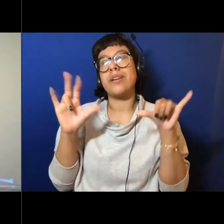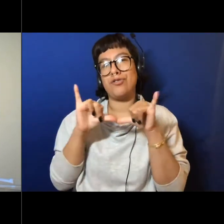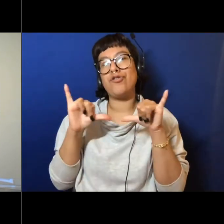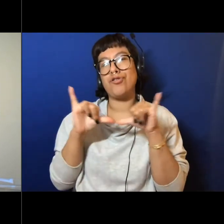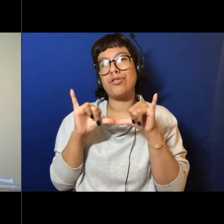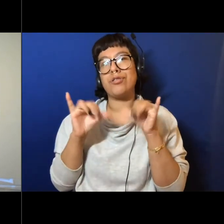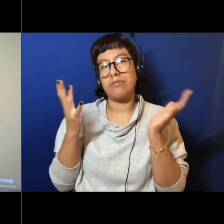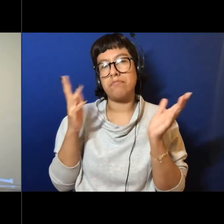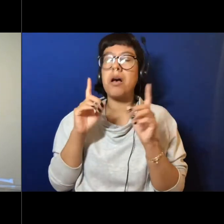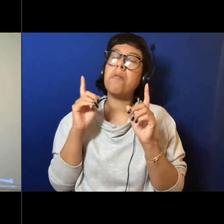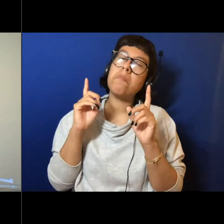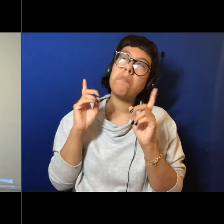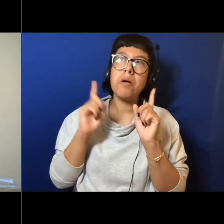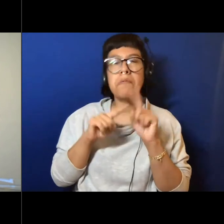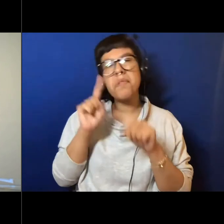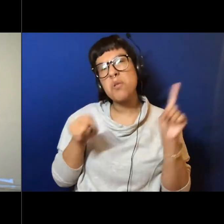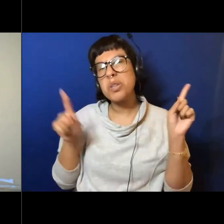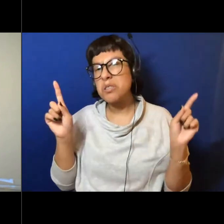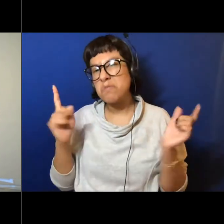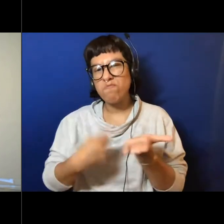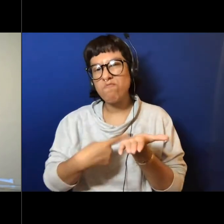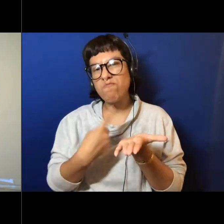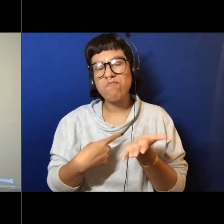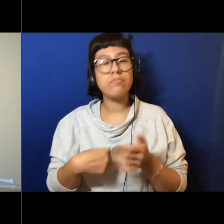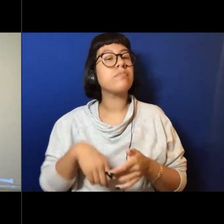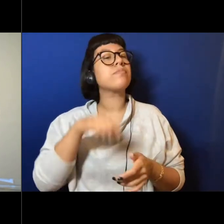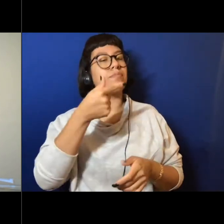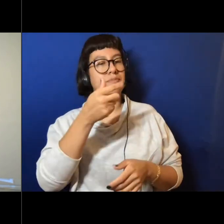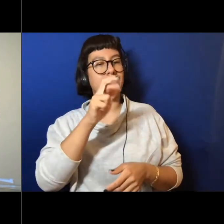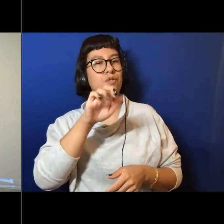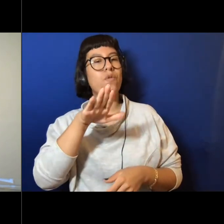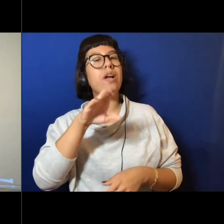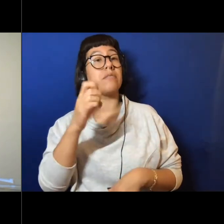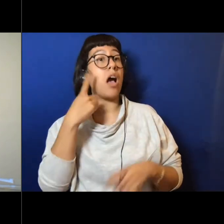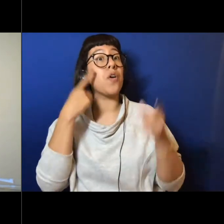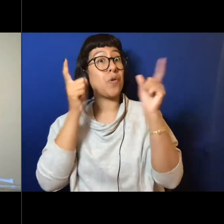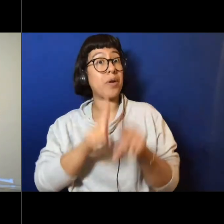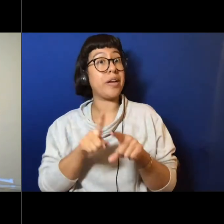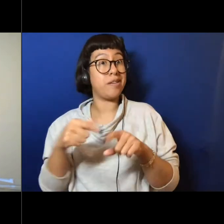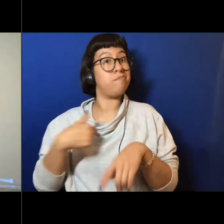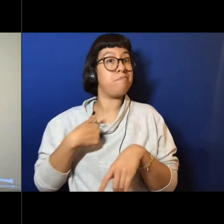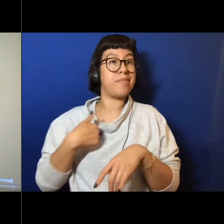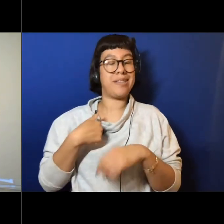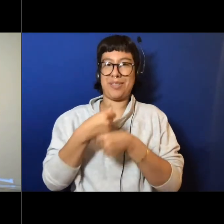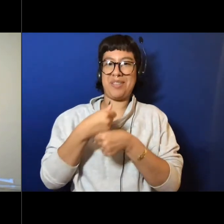It varies sometimes. [Grace] Yes, and I will second what Harriet says, as a shellfish harvester myself, I love to go out